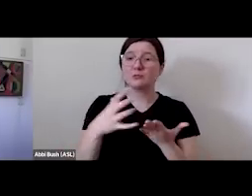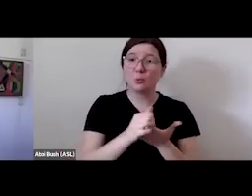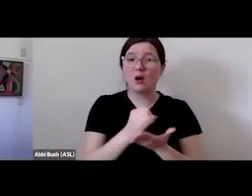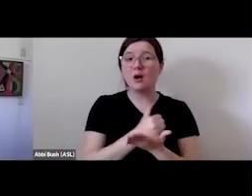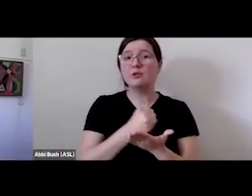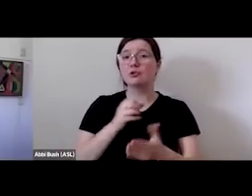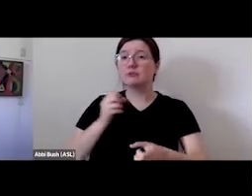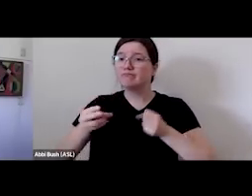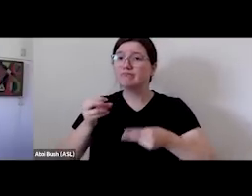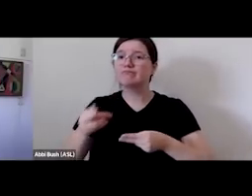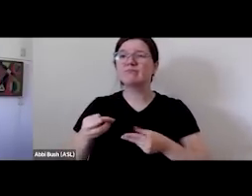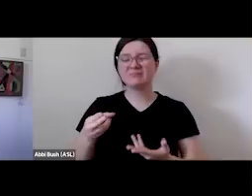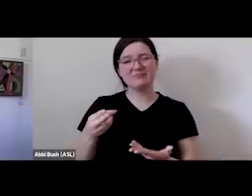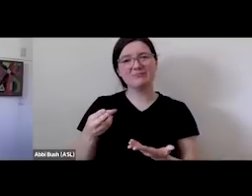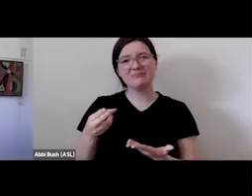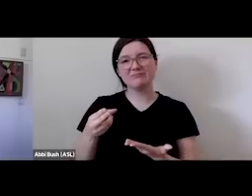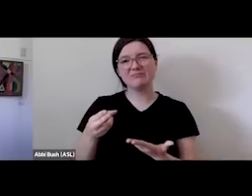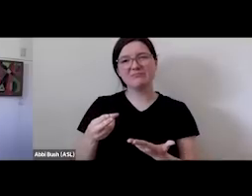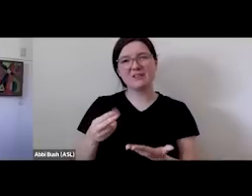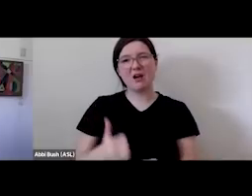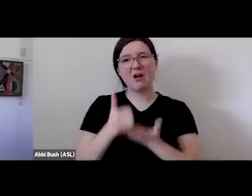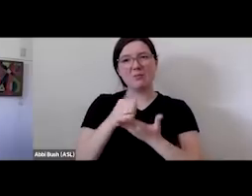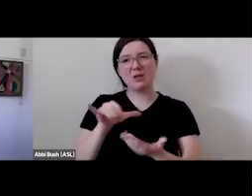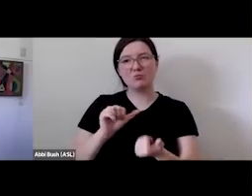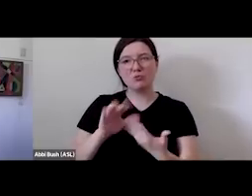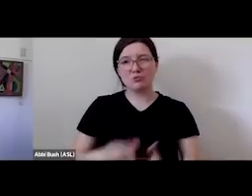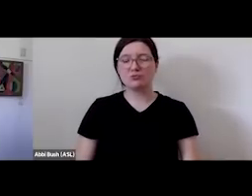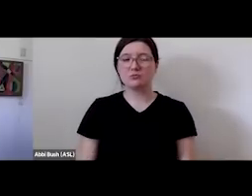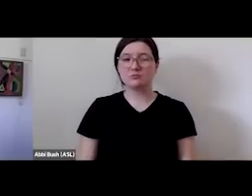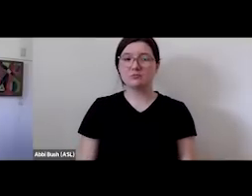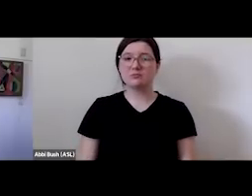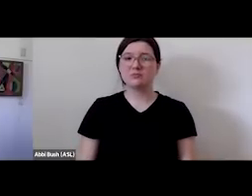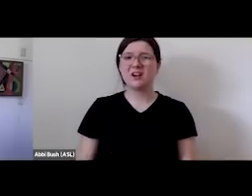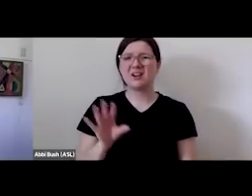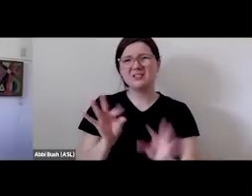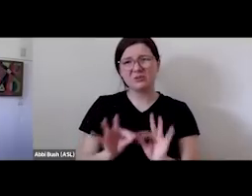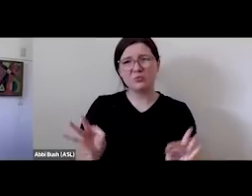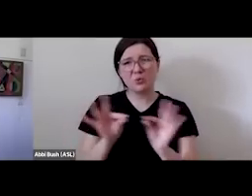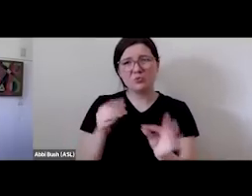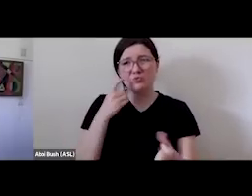to mention the uncomfortable reality is that the prognosis can be quite poor.